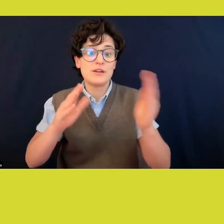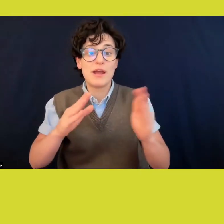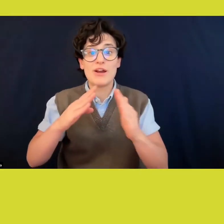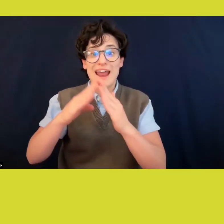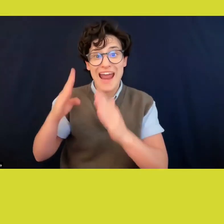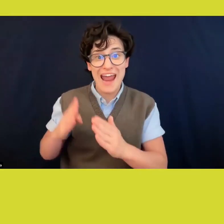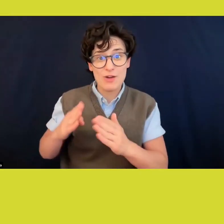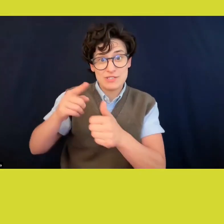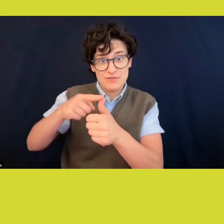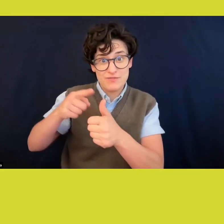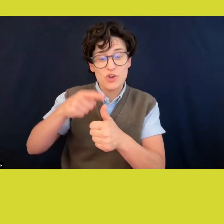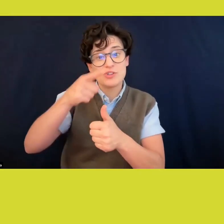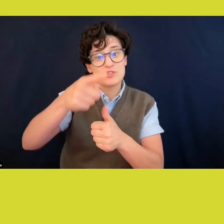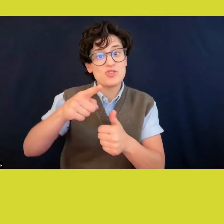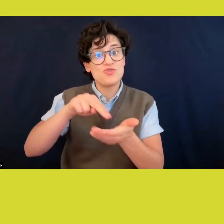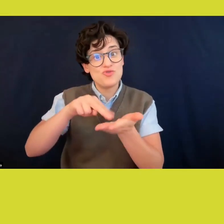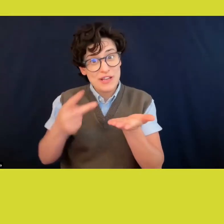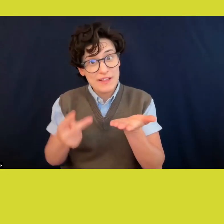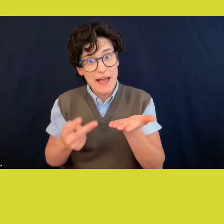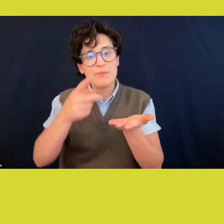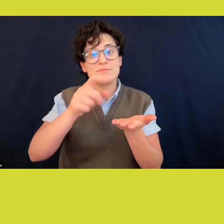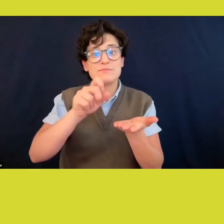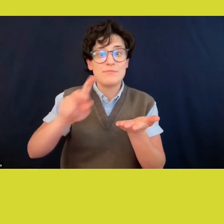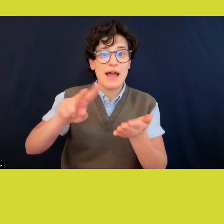back to your apartment. It's a harm reduction model